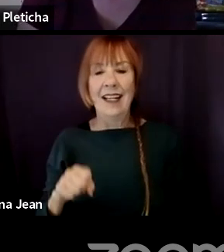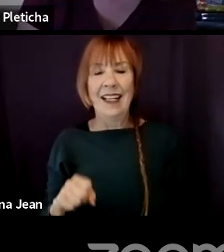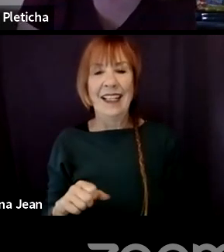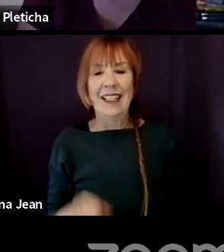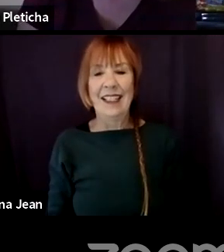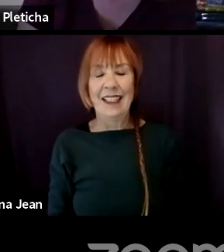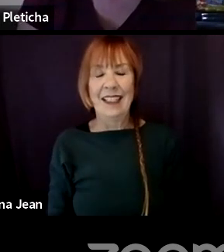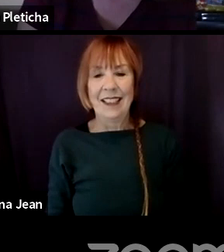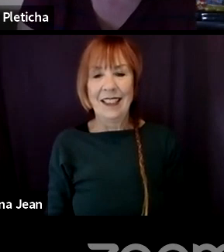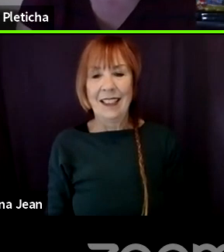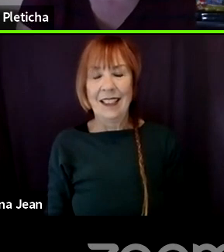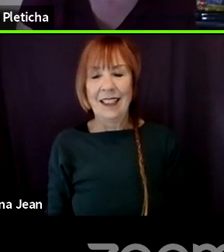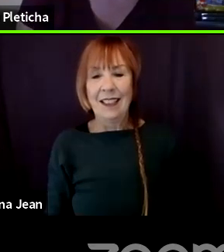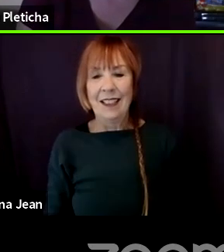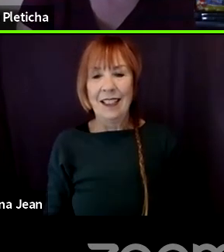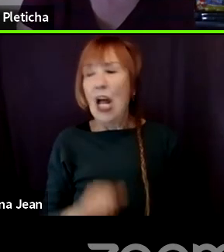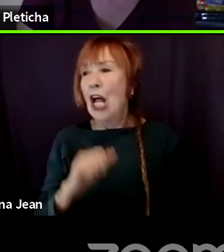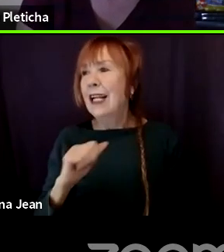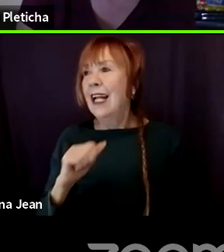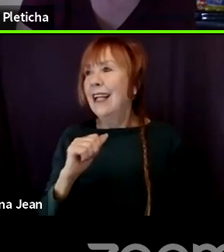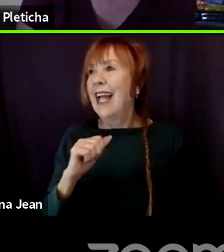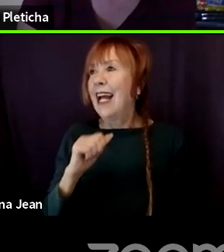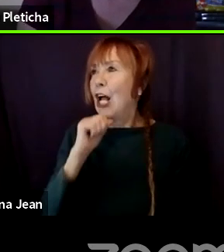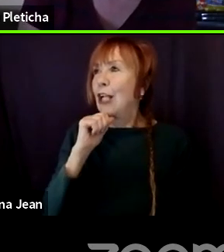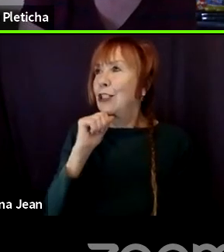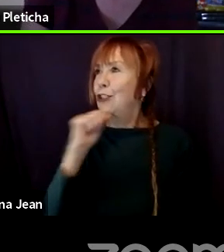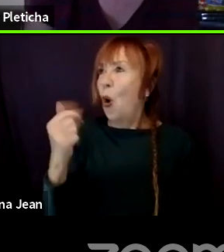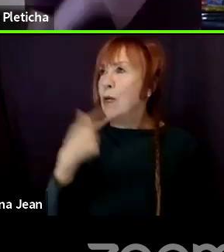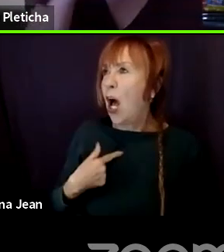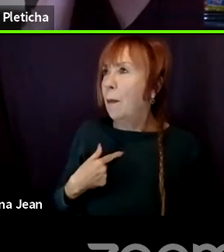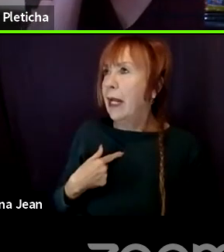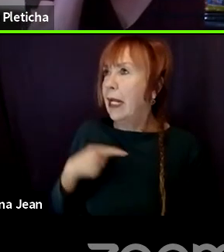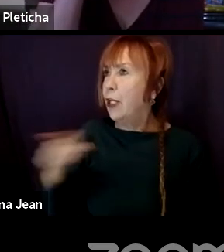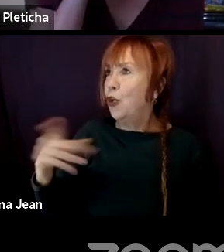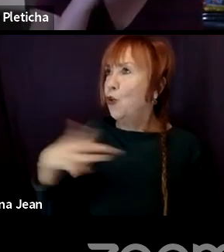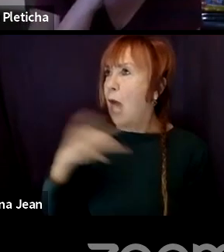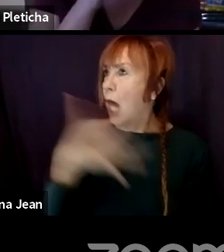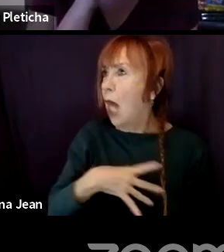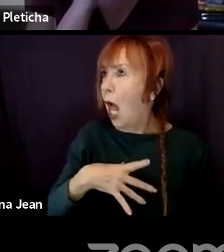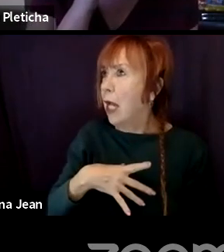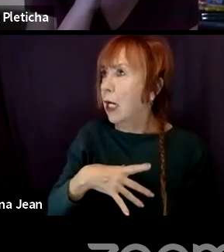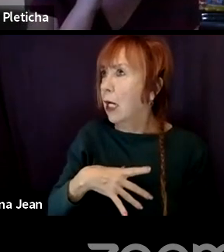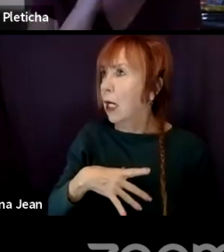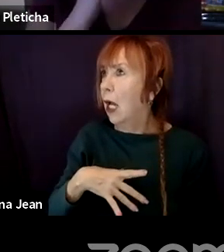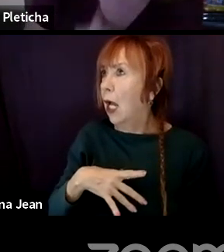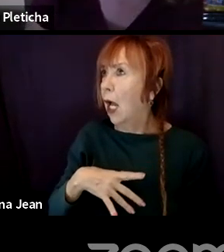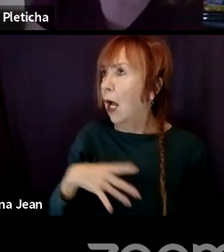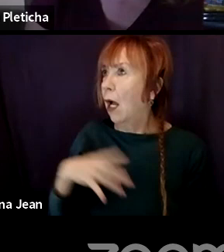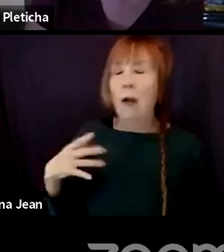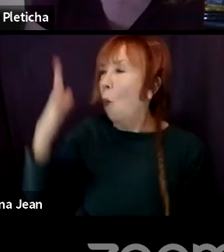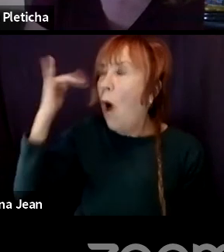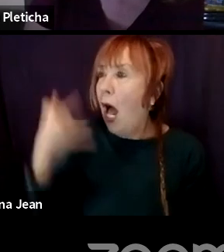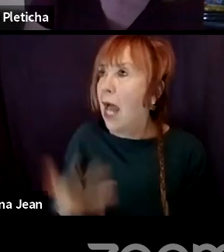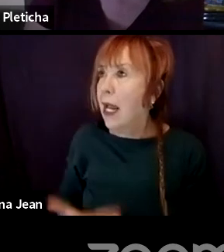I didn't like this without giving me a reason why, that's the key like and I give a lot of people notes.